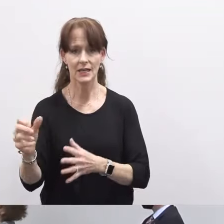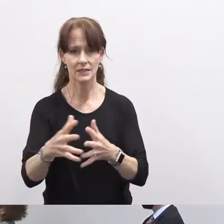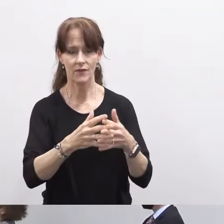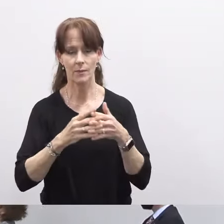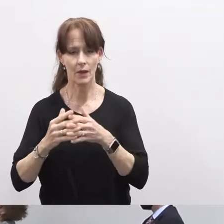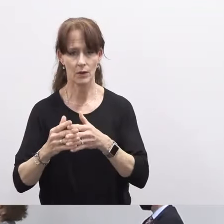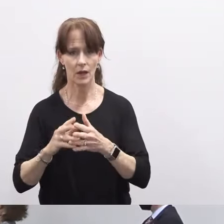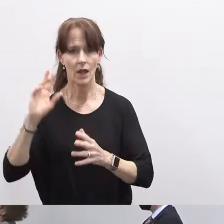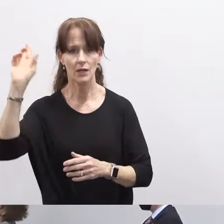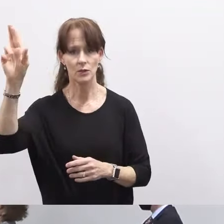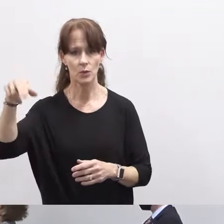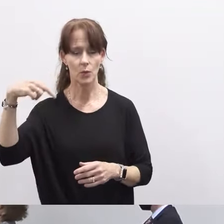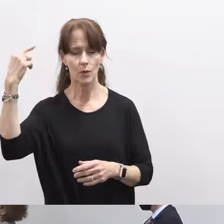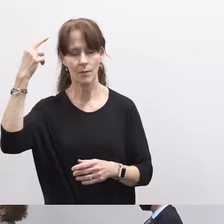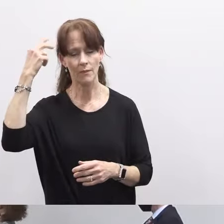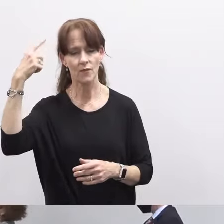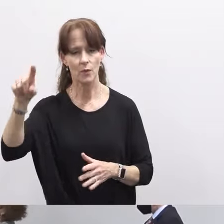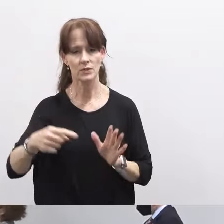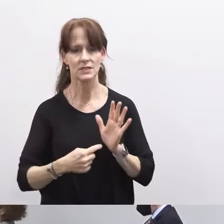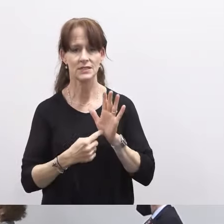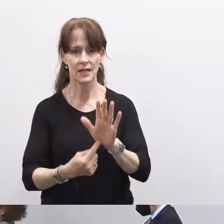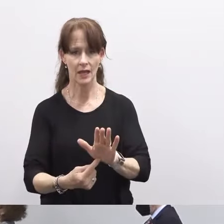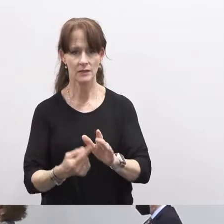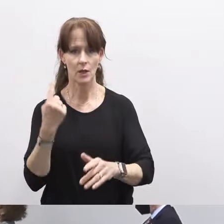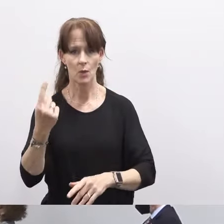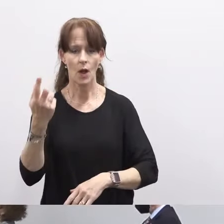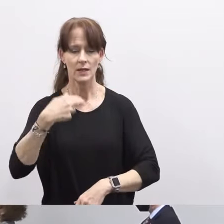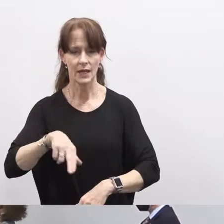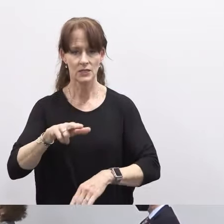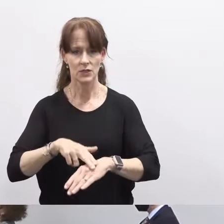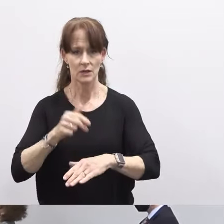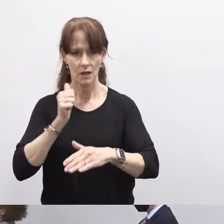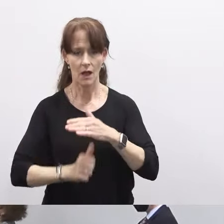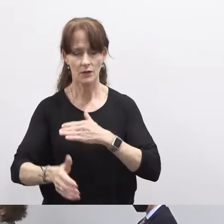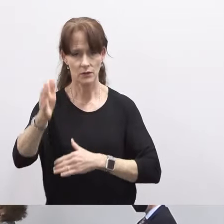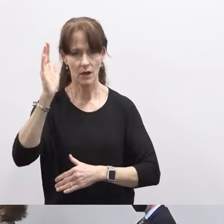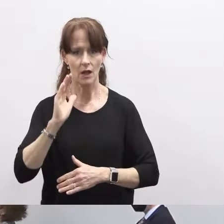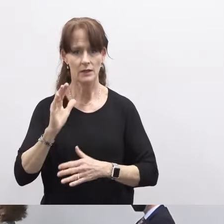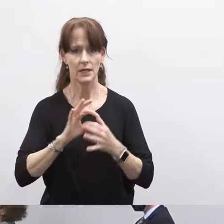and to the republic for which it stands, one nation under God,